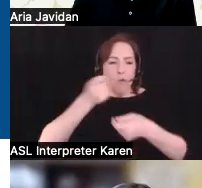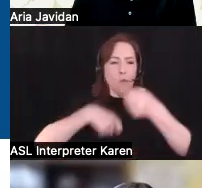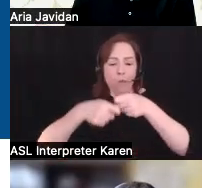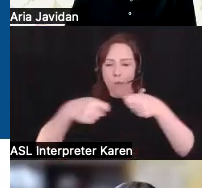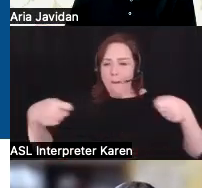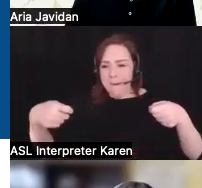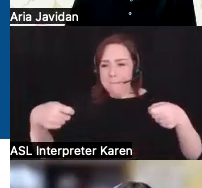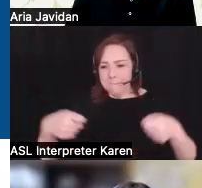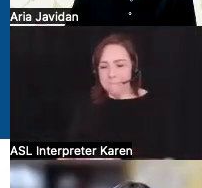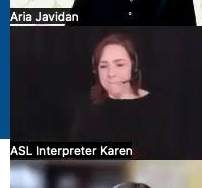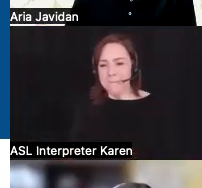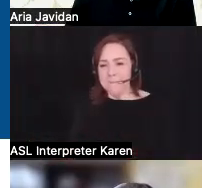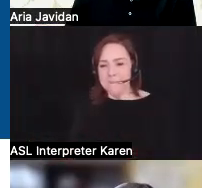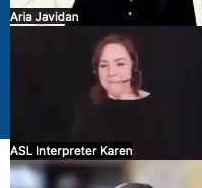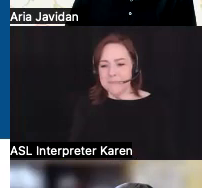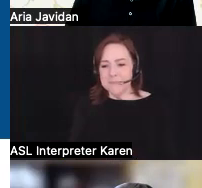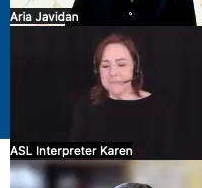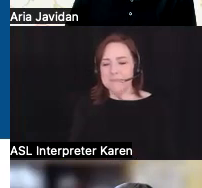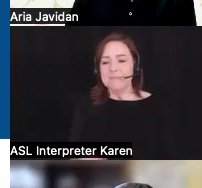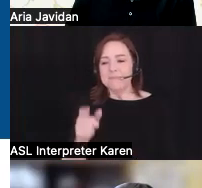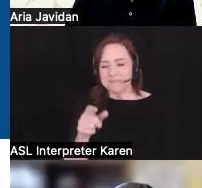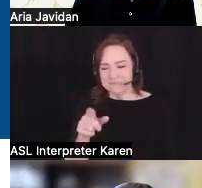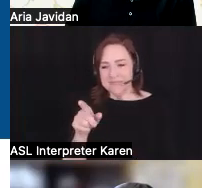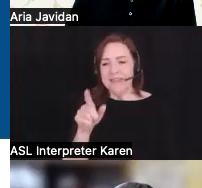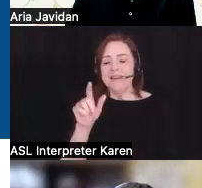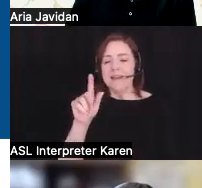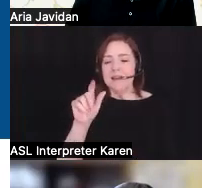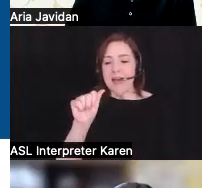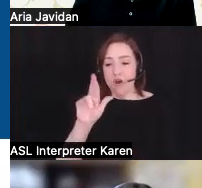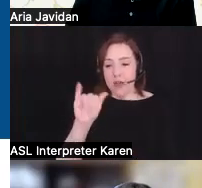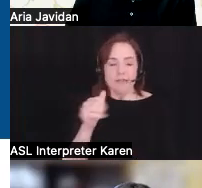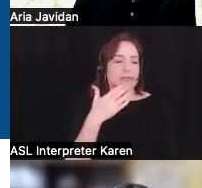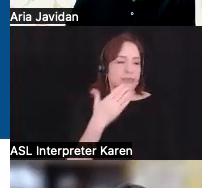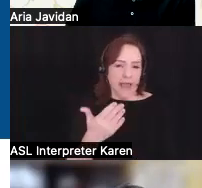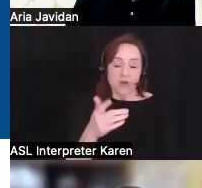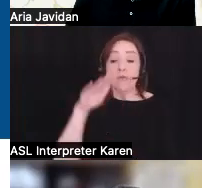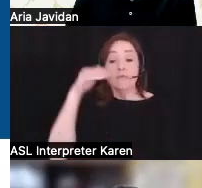Kathy just just a reminder that our next webinar will be on March 21st from 11:00 a.m. to 12:00